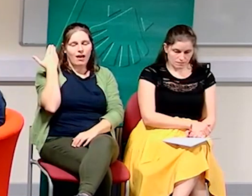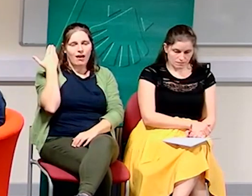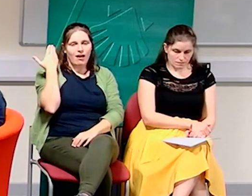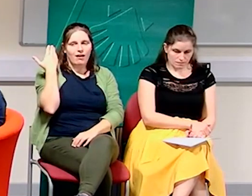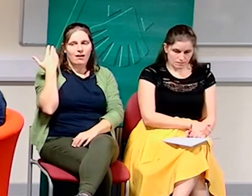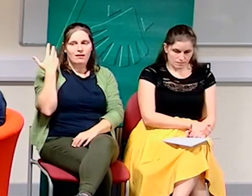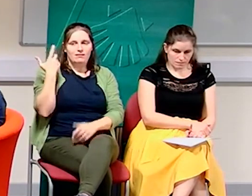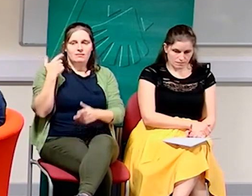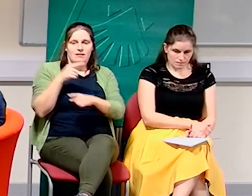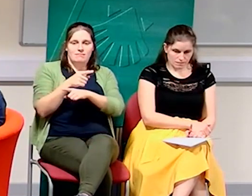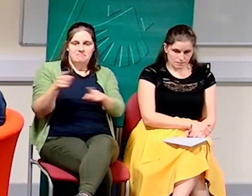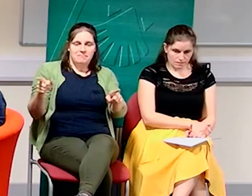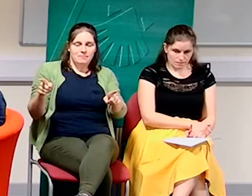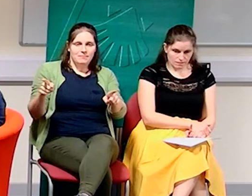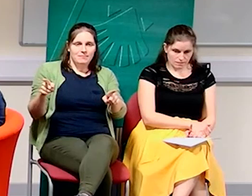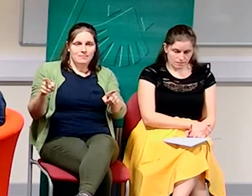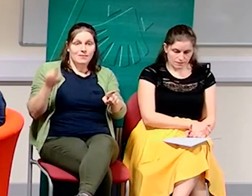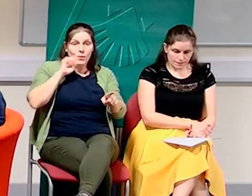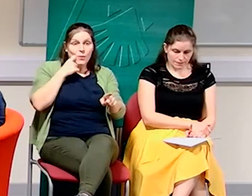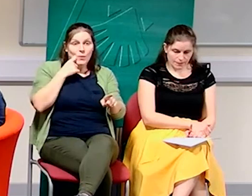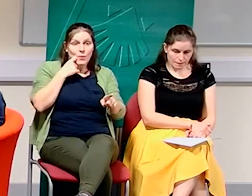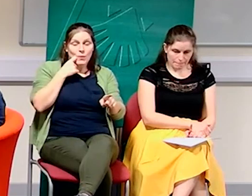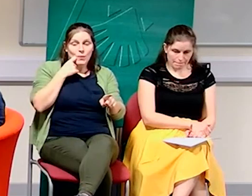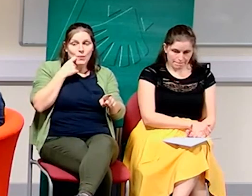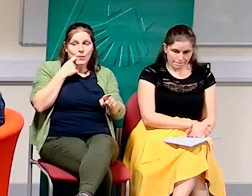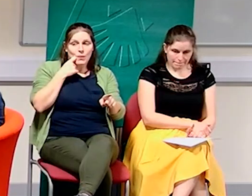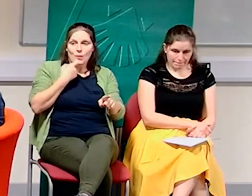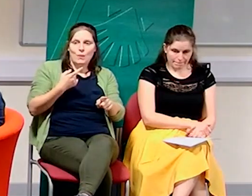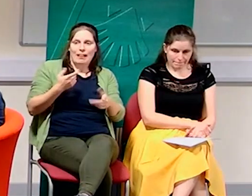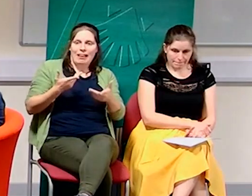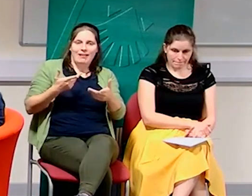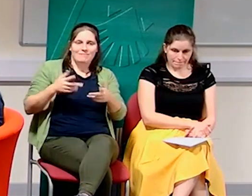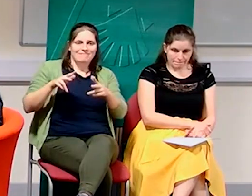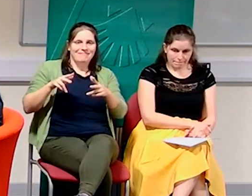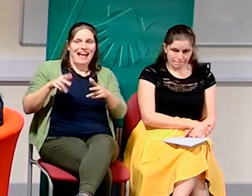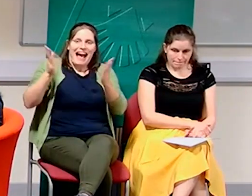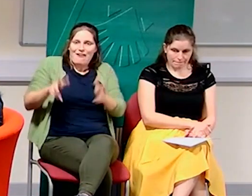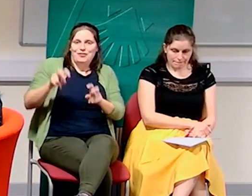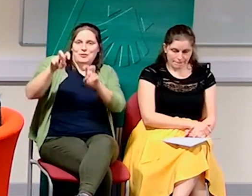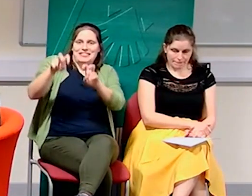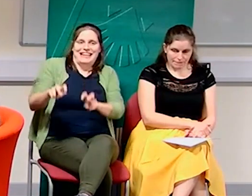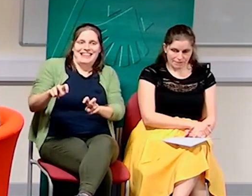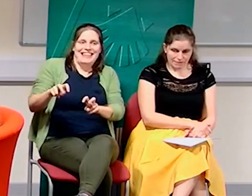they are bound to sit in a class with classroom with me and and listen to my research projects